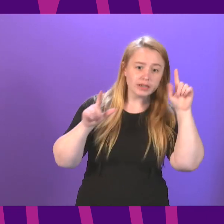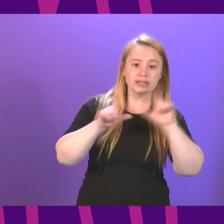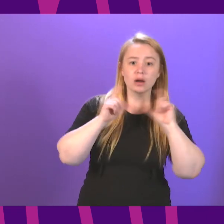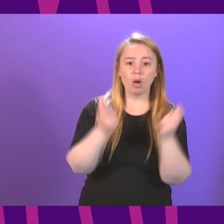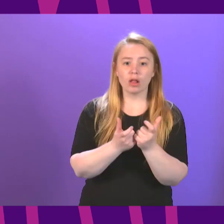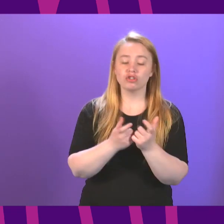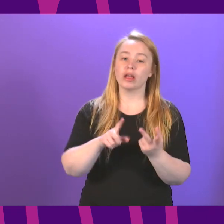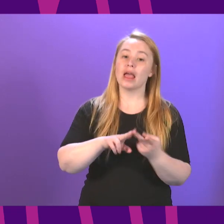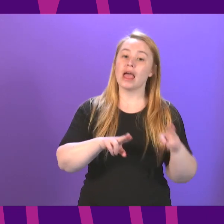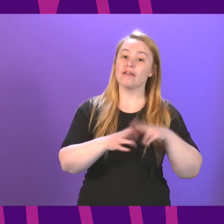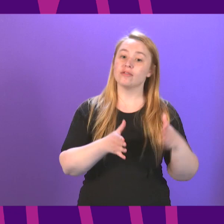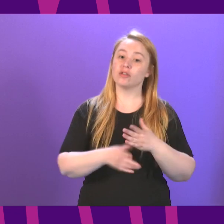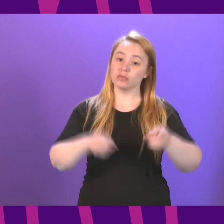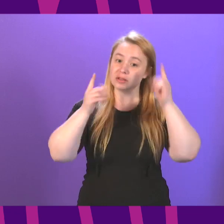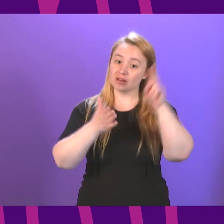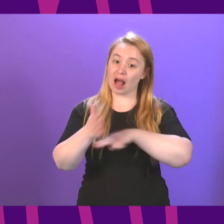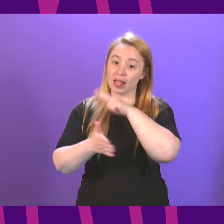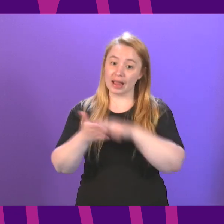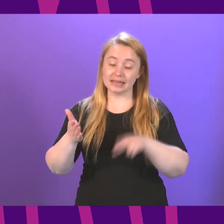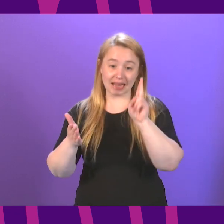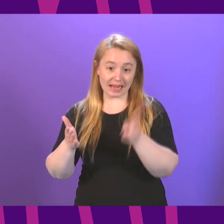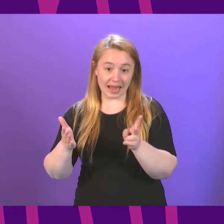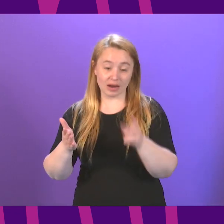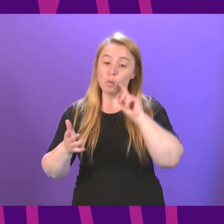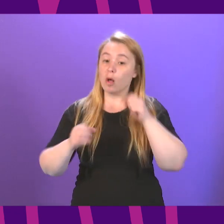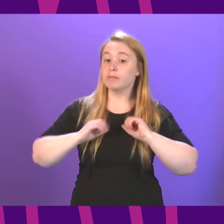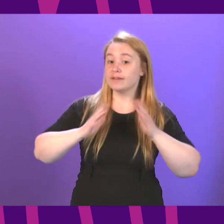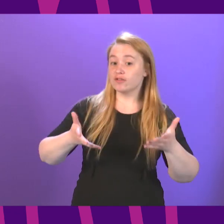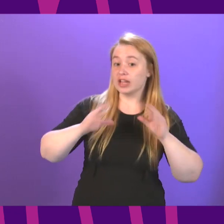will she commit to maintaining free tuition? Does she agree that students